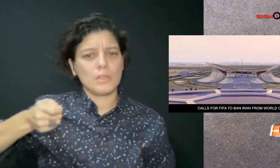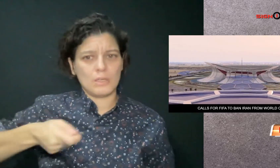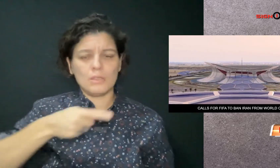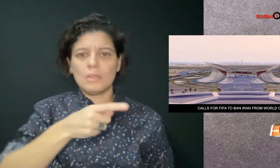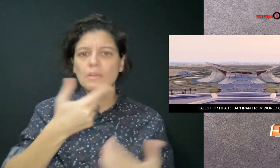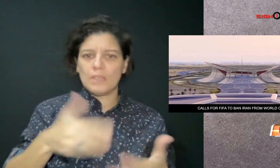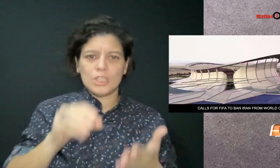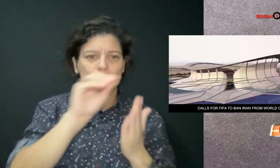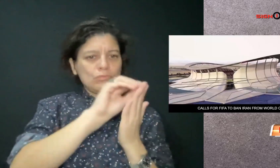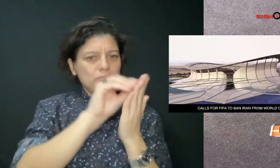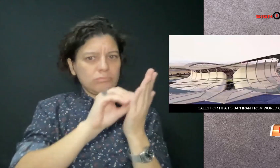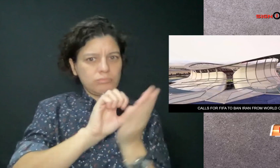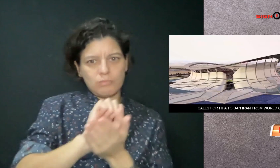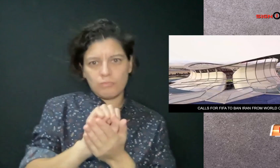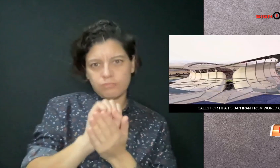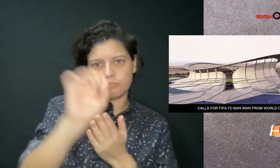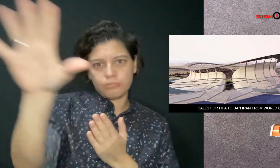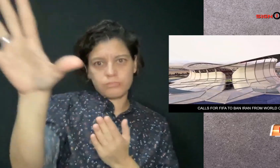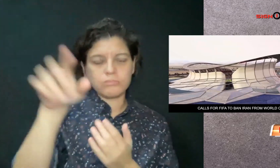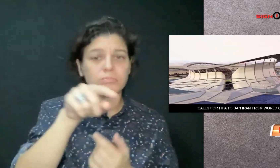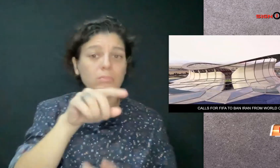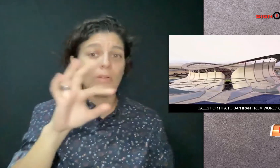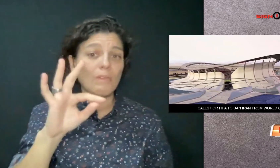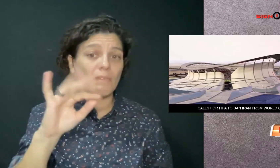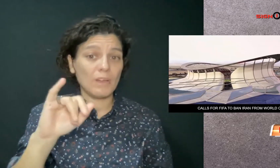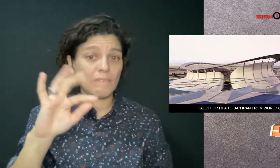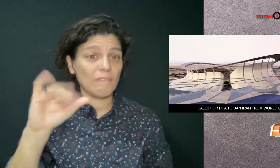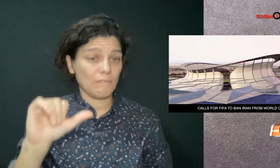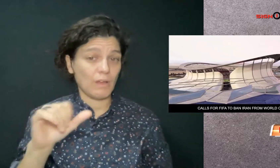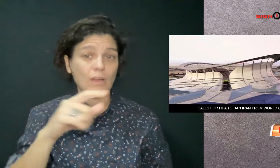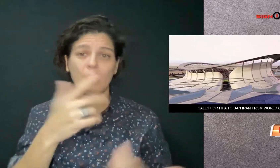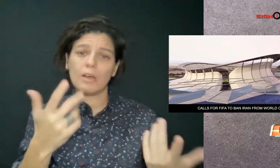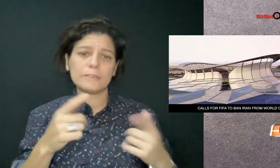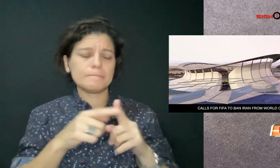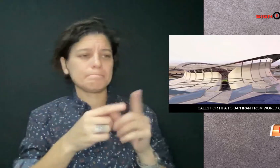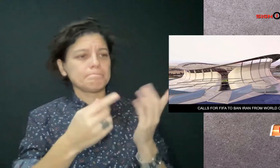a law firm has sent a letter to FIFA on behalf of the sports stars